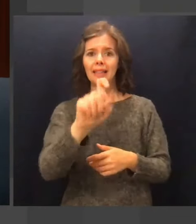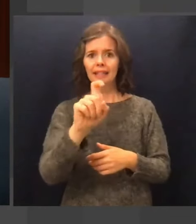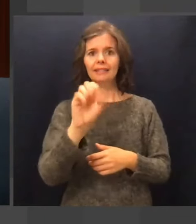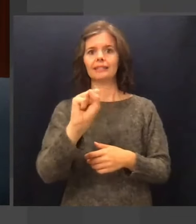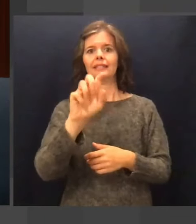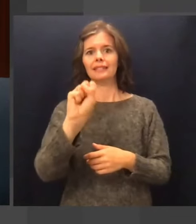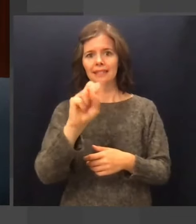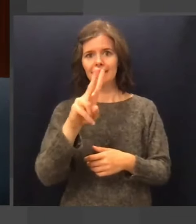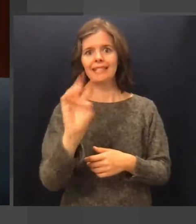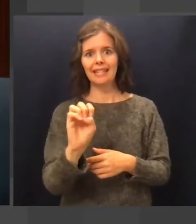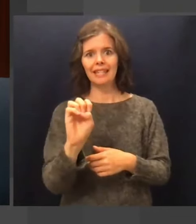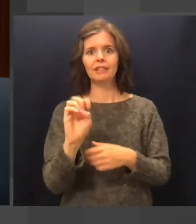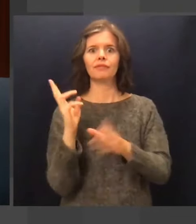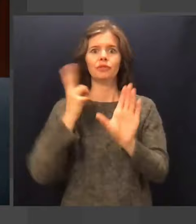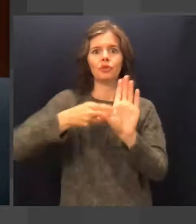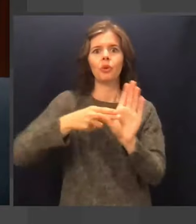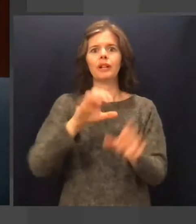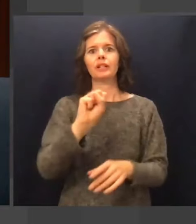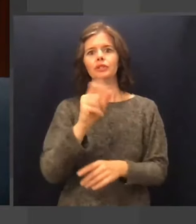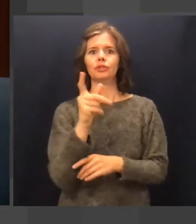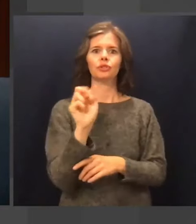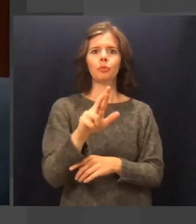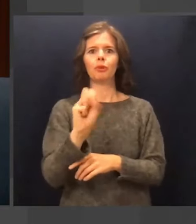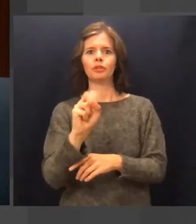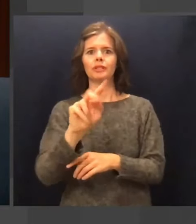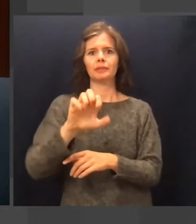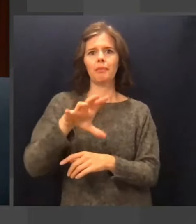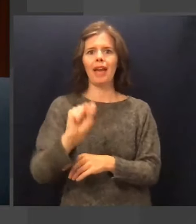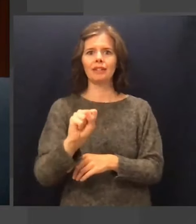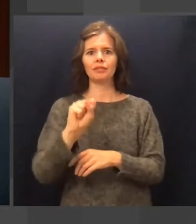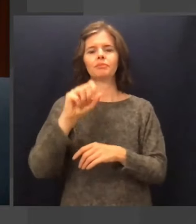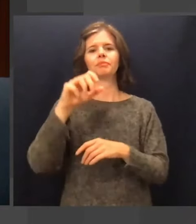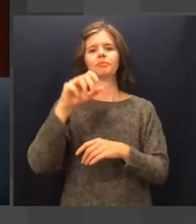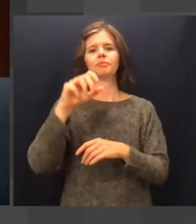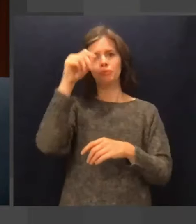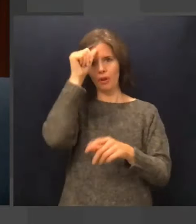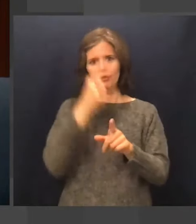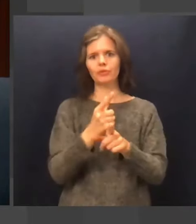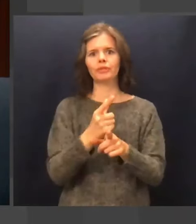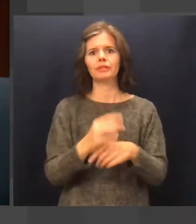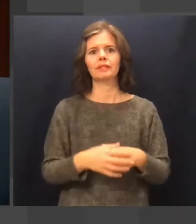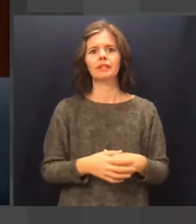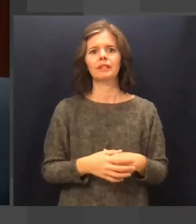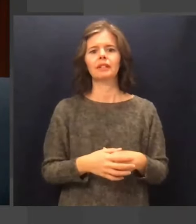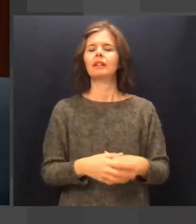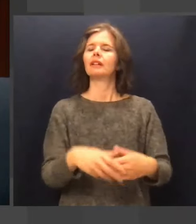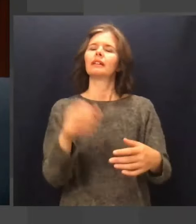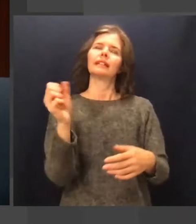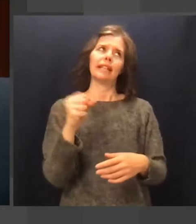SUPER SMASH BROTHERS. AND THAT IS SO AMAZING.